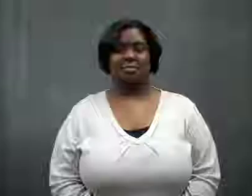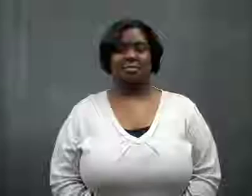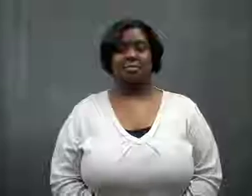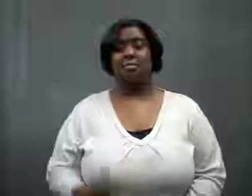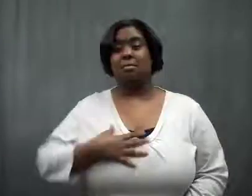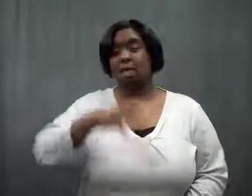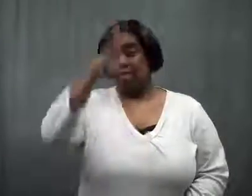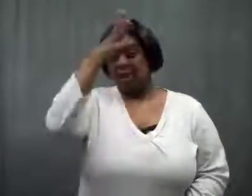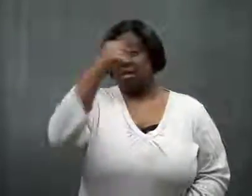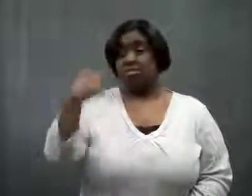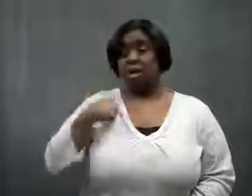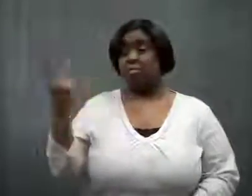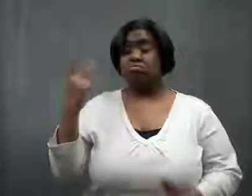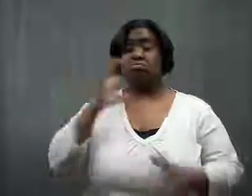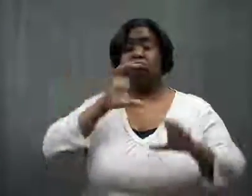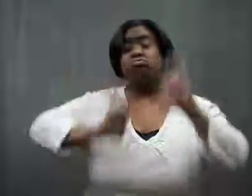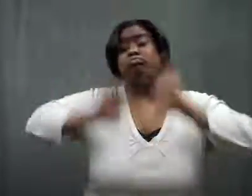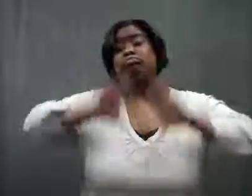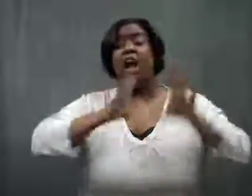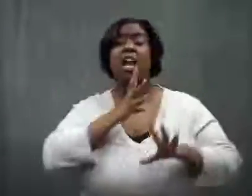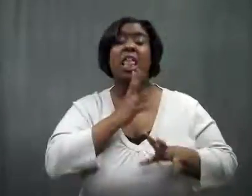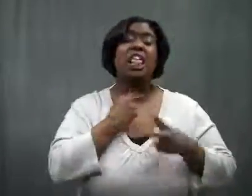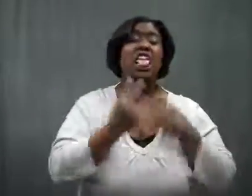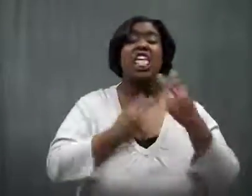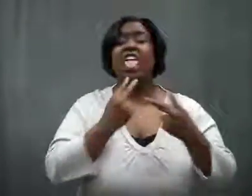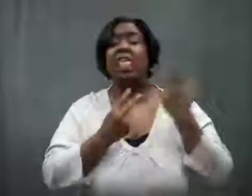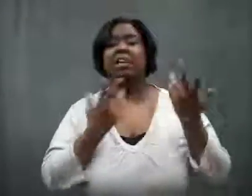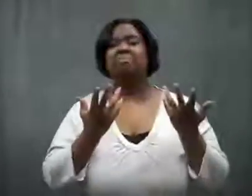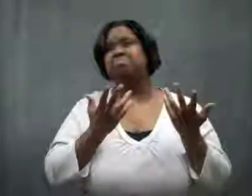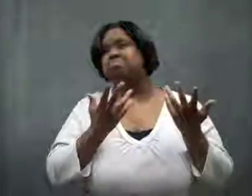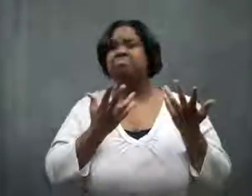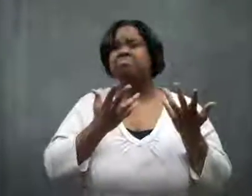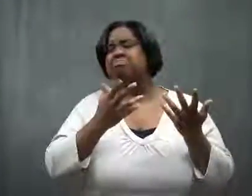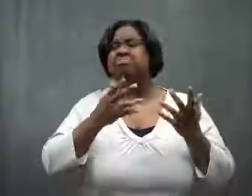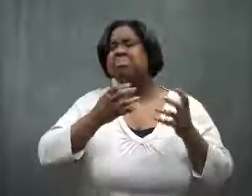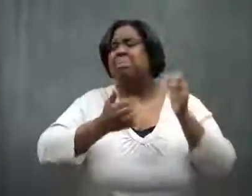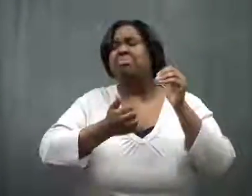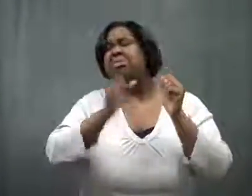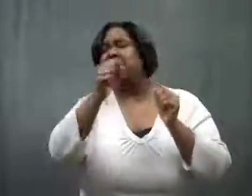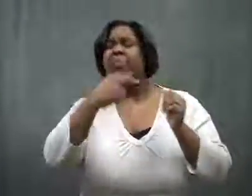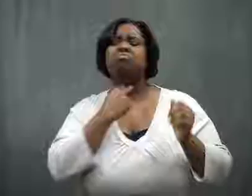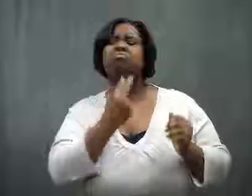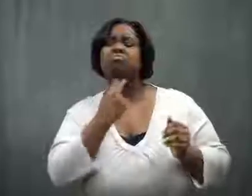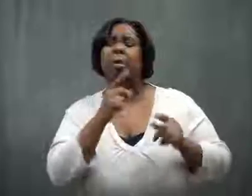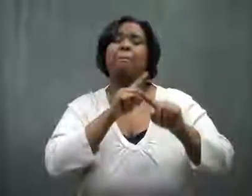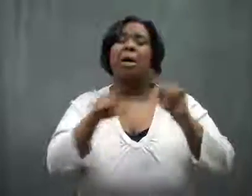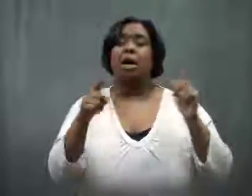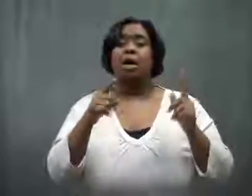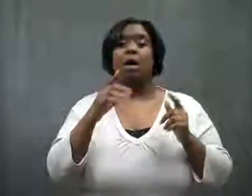My father and I did communicate verbally,